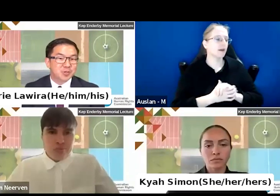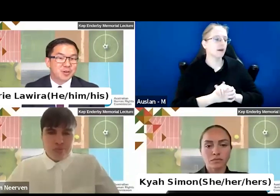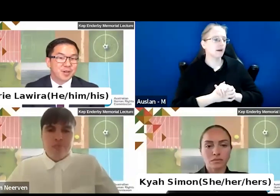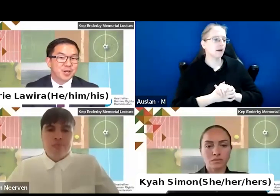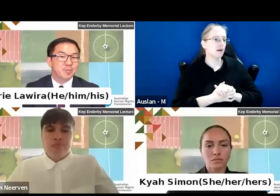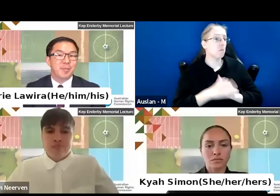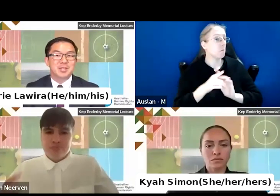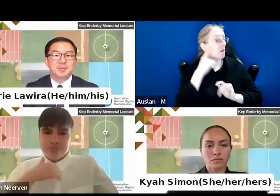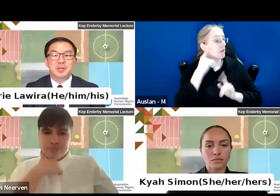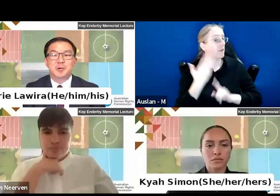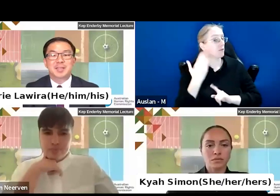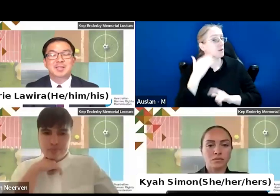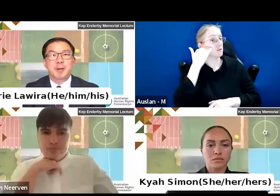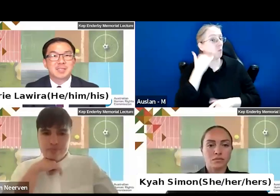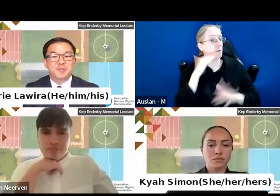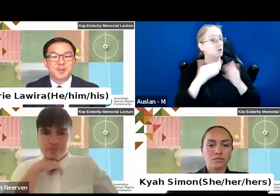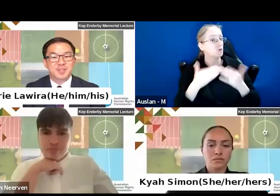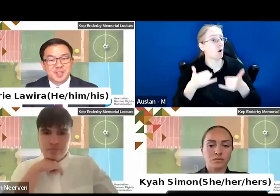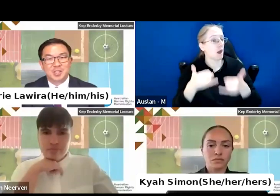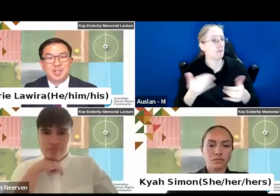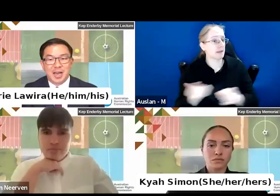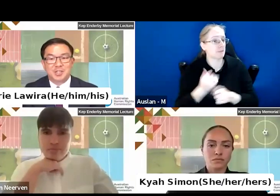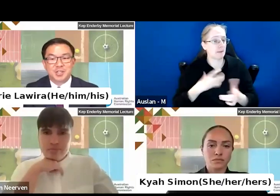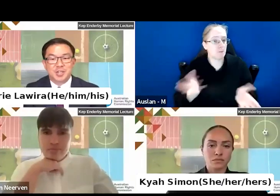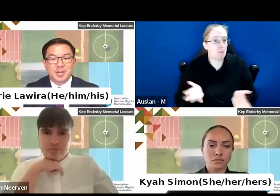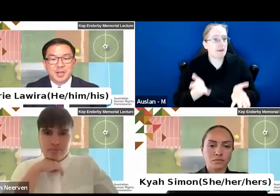driven a new momentum and created space for discussion and action?